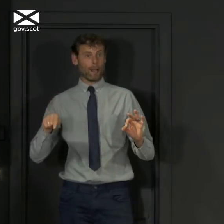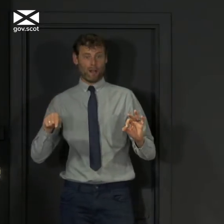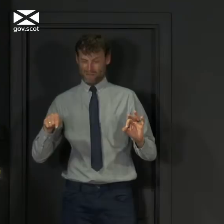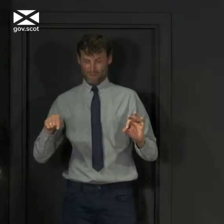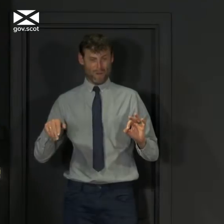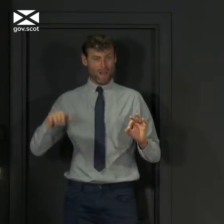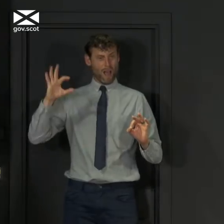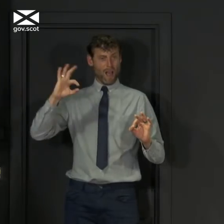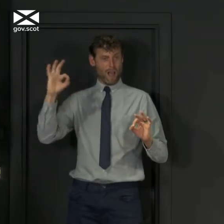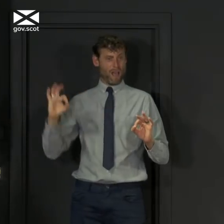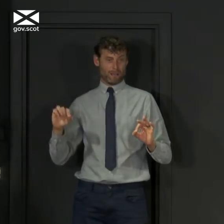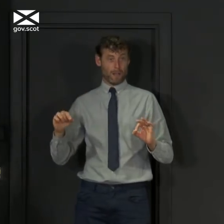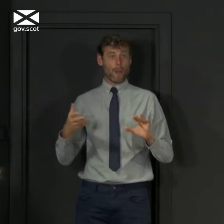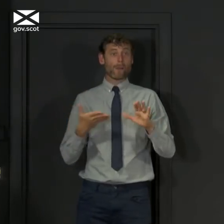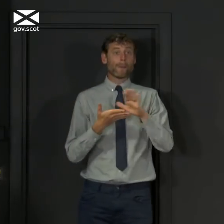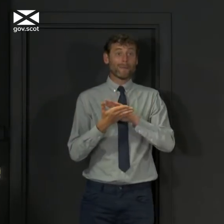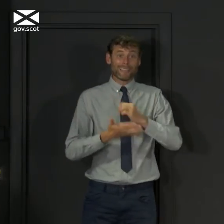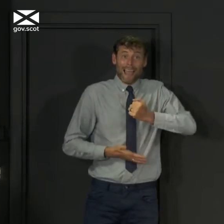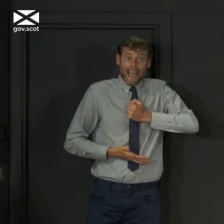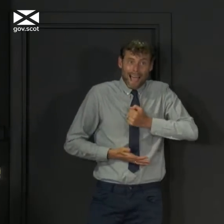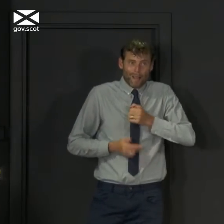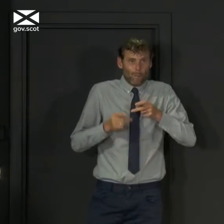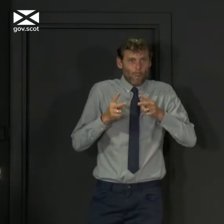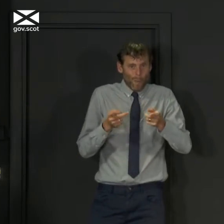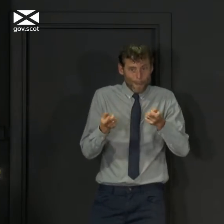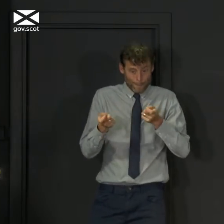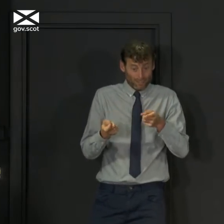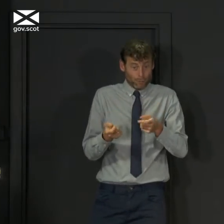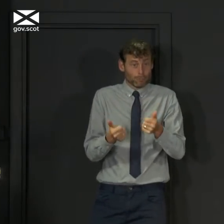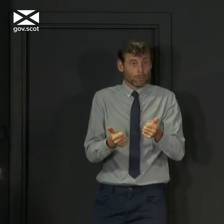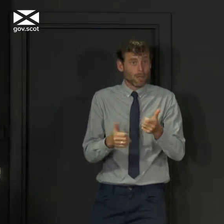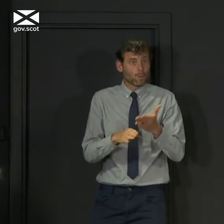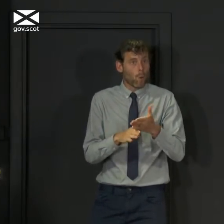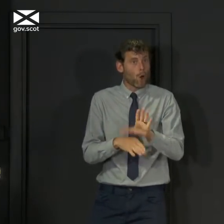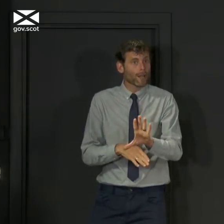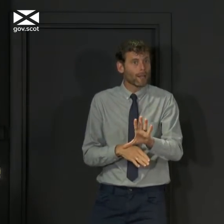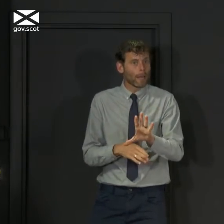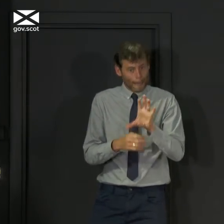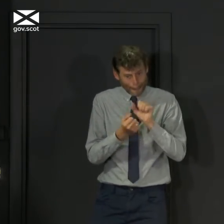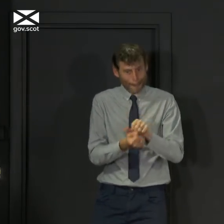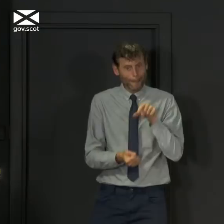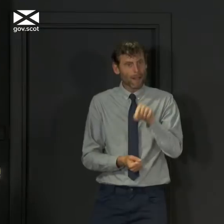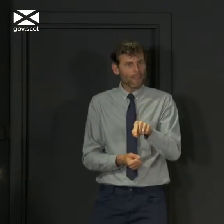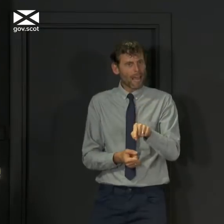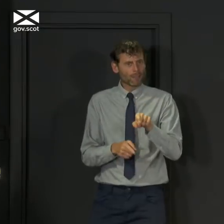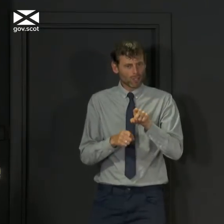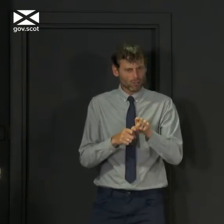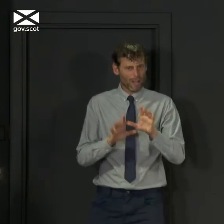the approach we are pursuing is working. So let's stick at it and build that sustainable